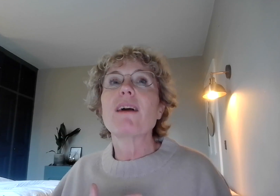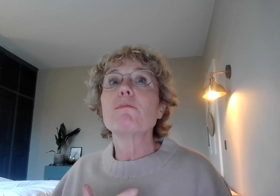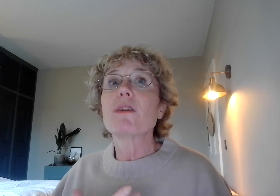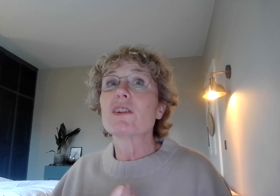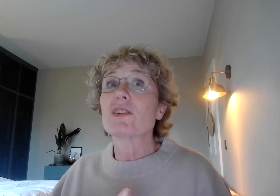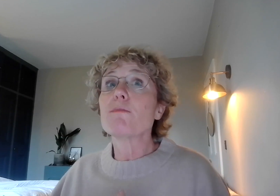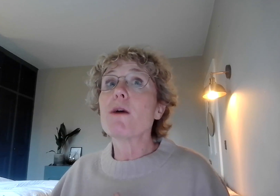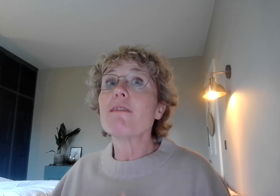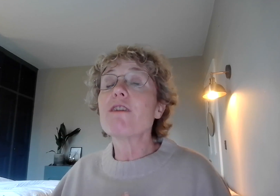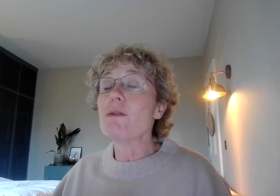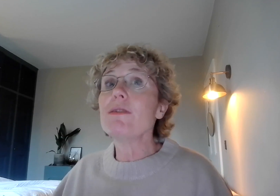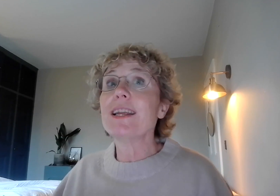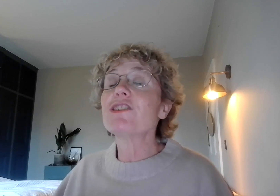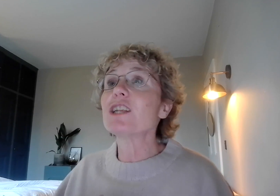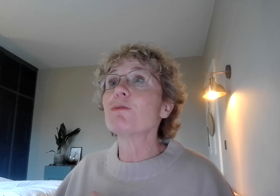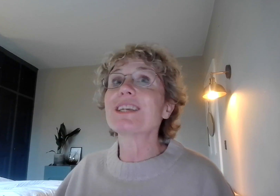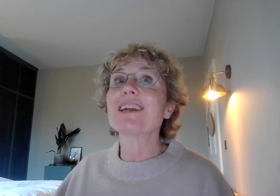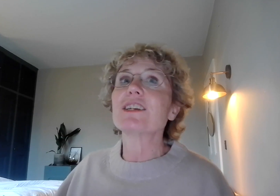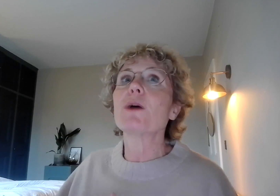We have a product that's on a mobile phone in the transport sector.